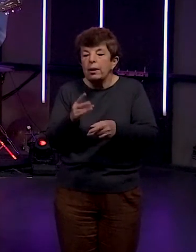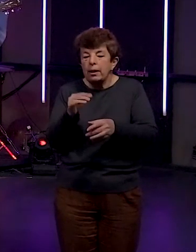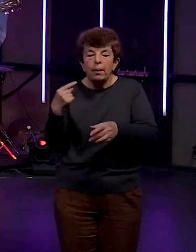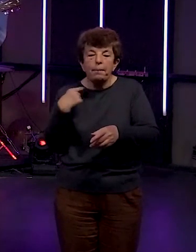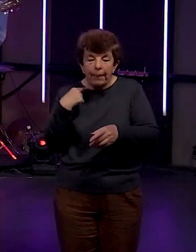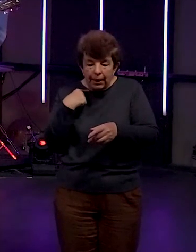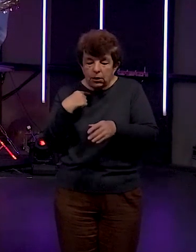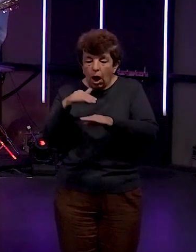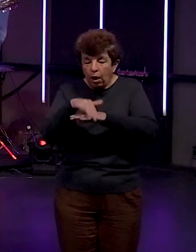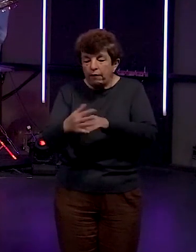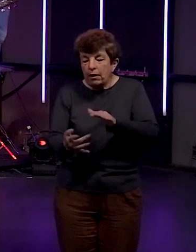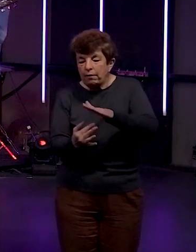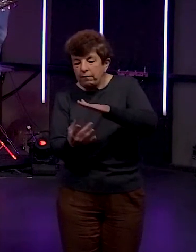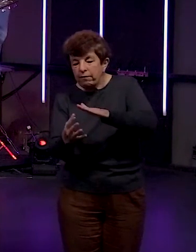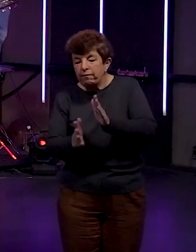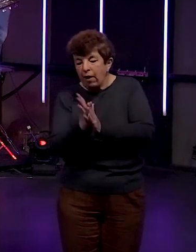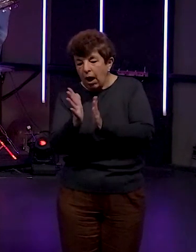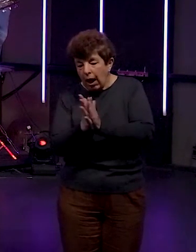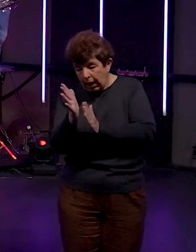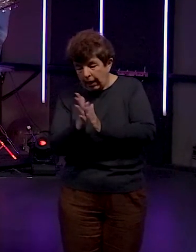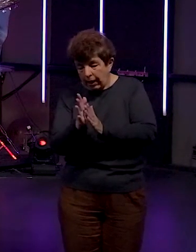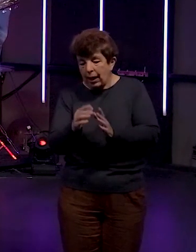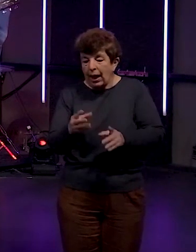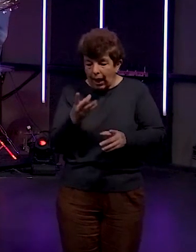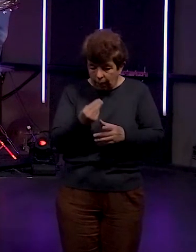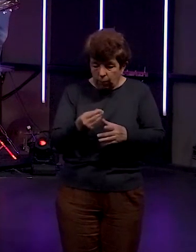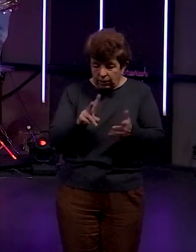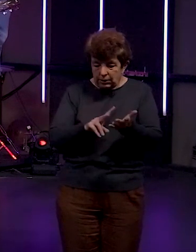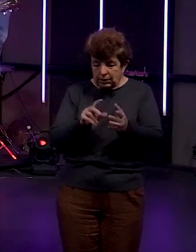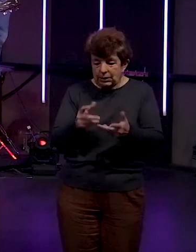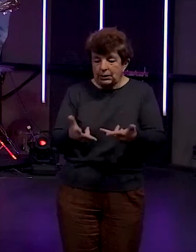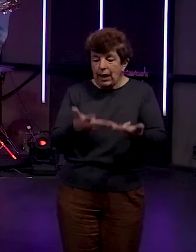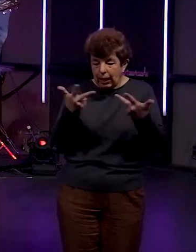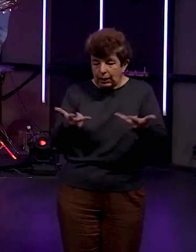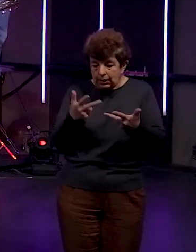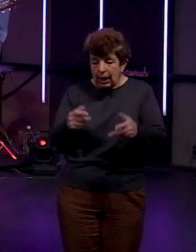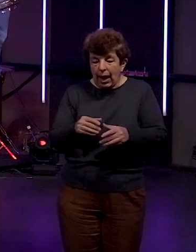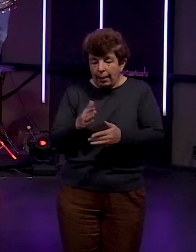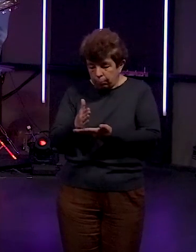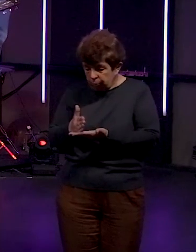along with the bitter salad greens and bread made without yeast. Don't eat any